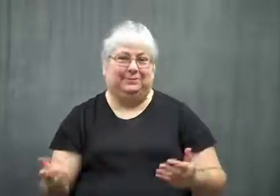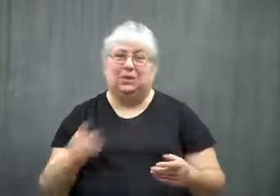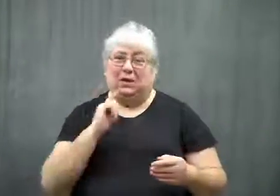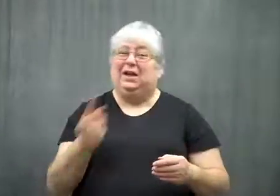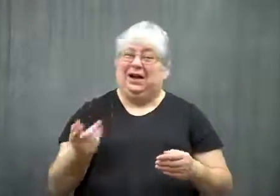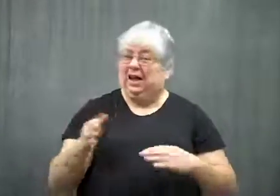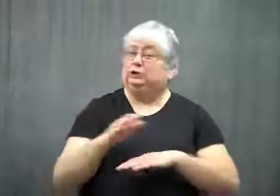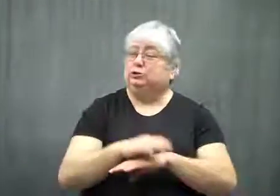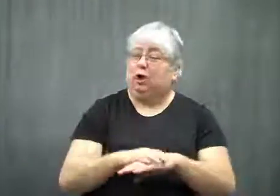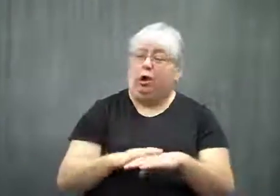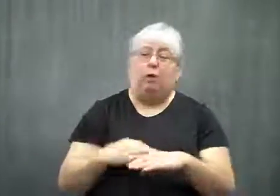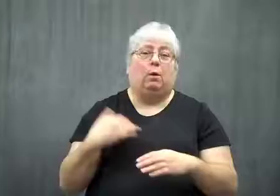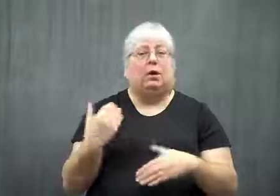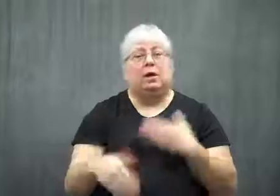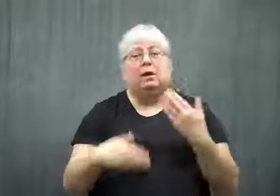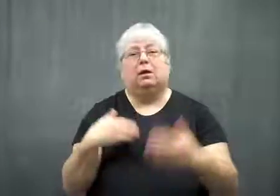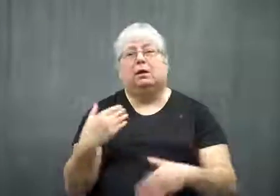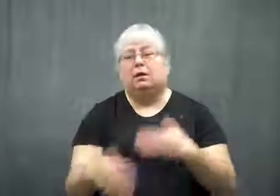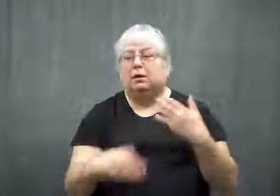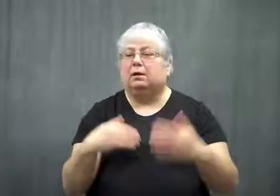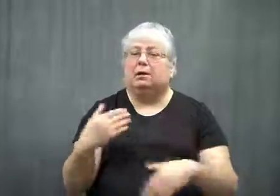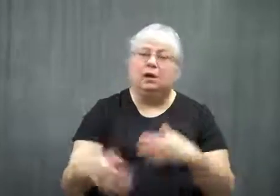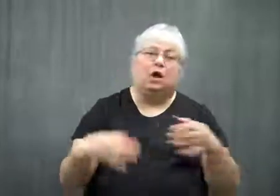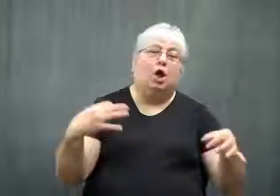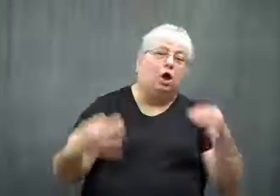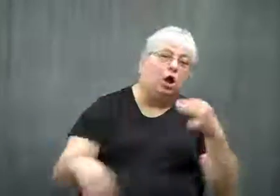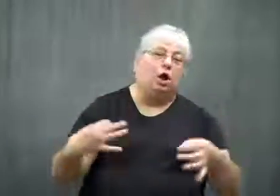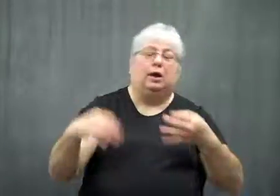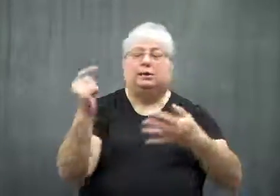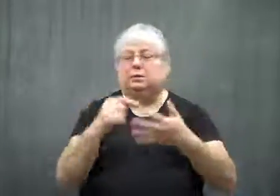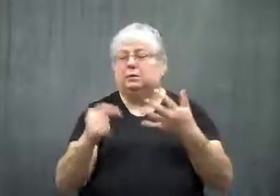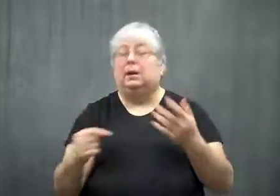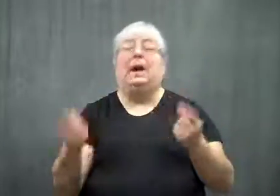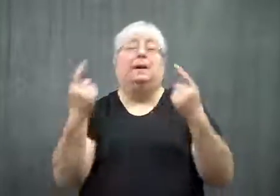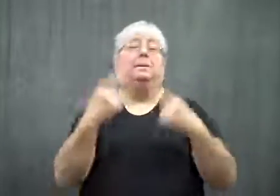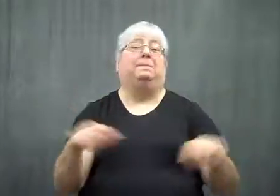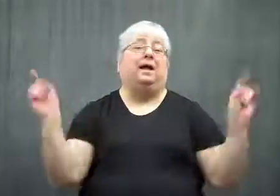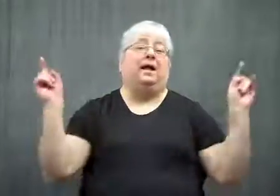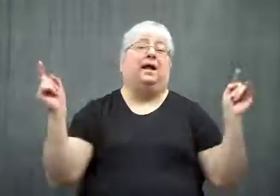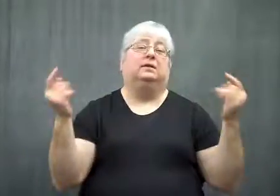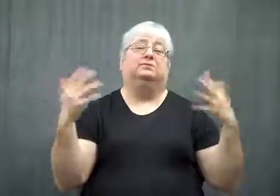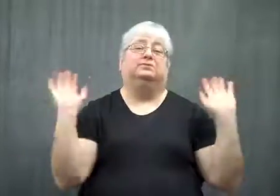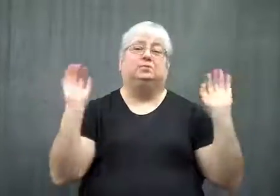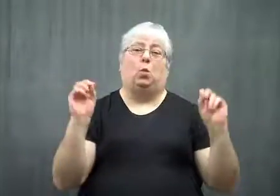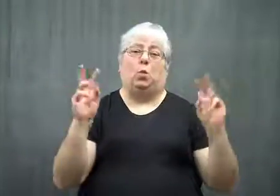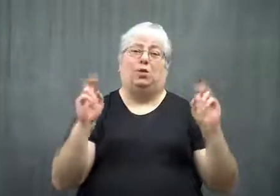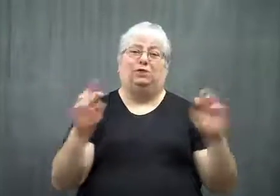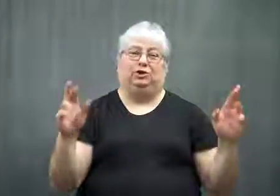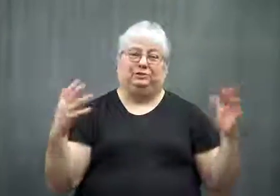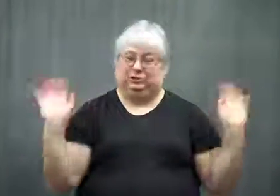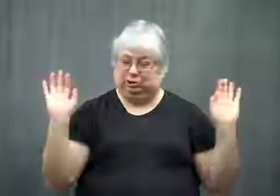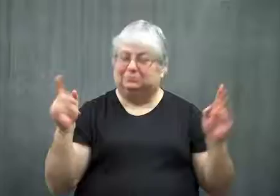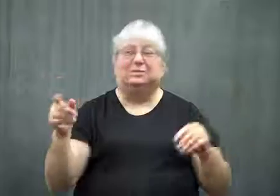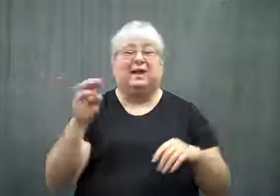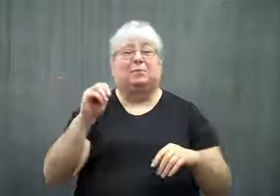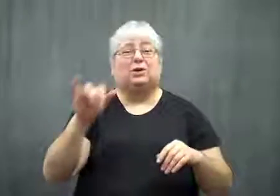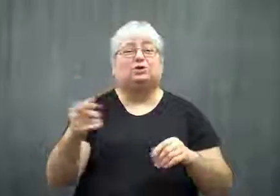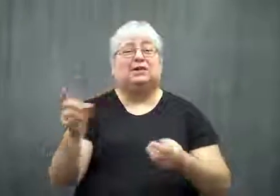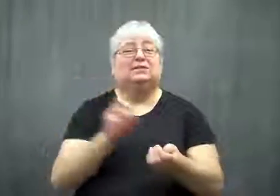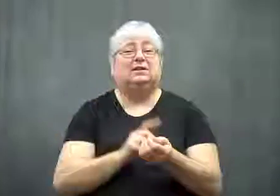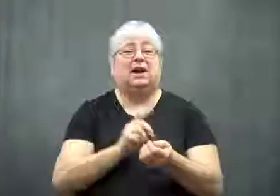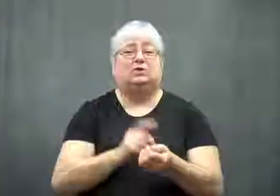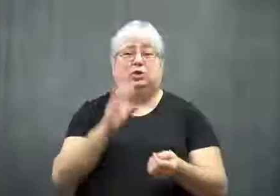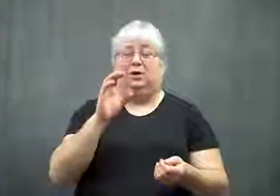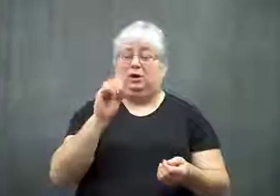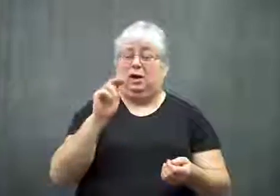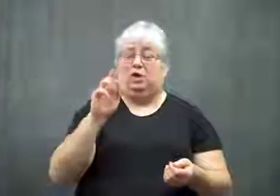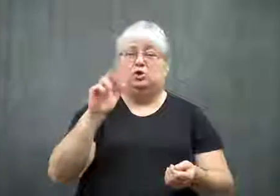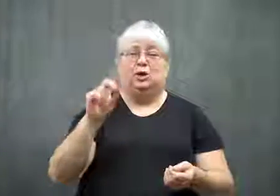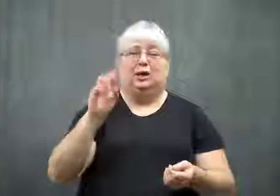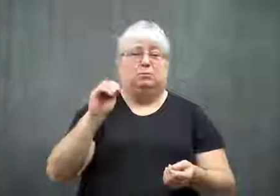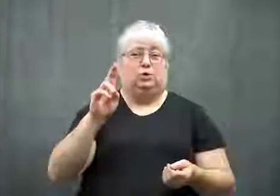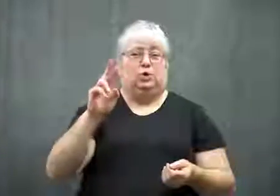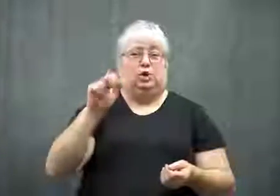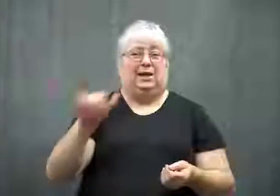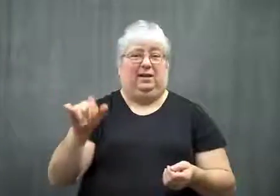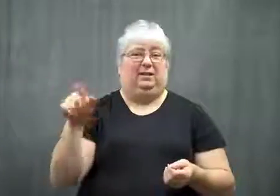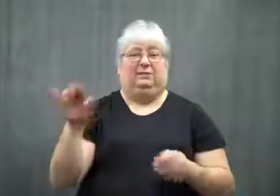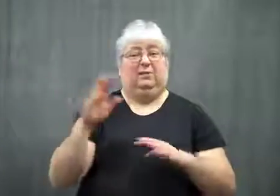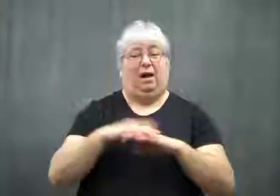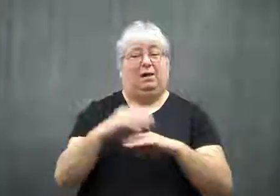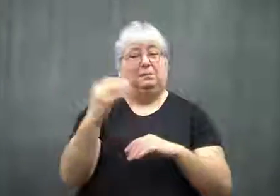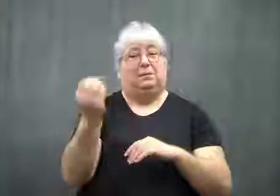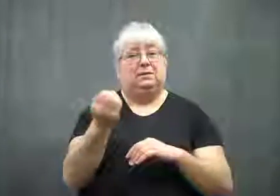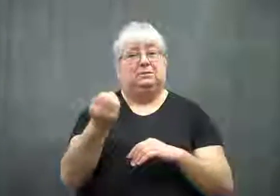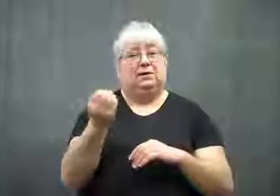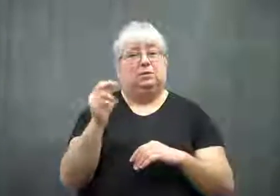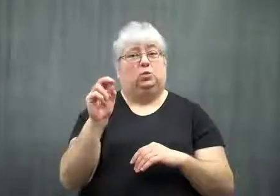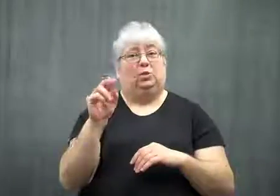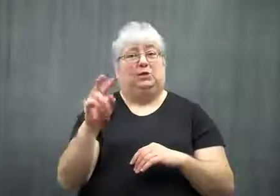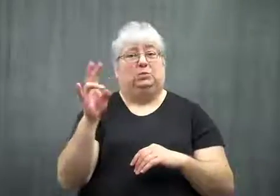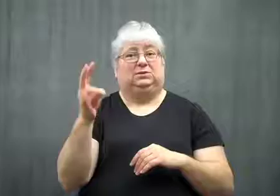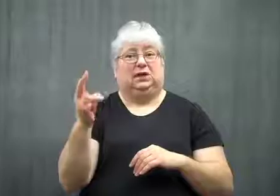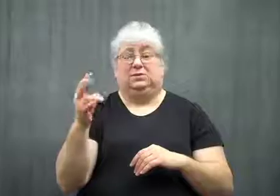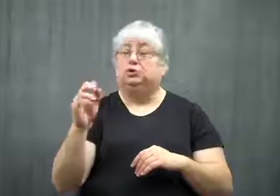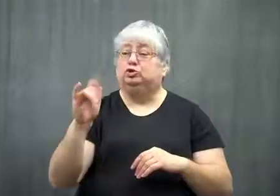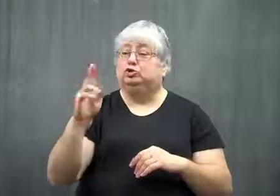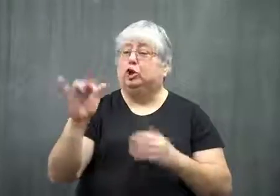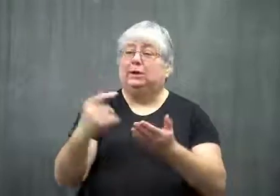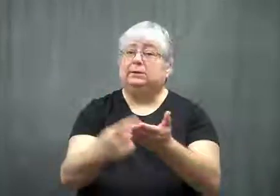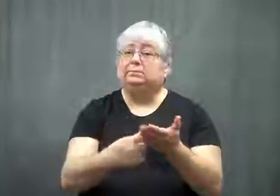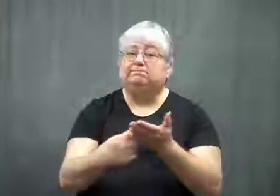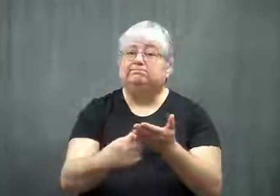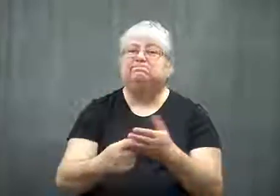The court process has been a slow and lengthy one, and it's finally over.